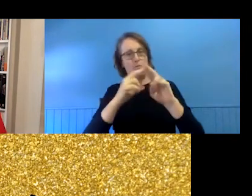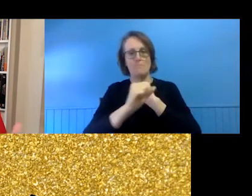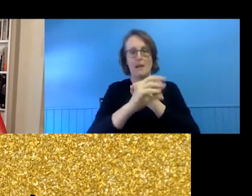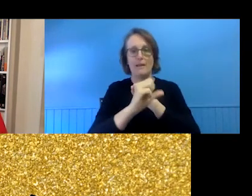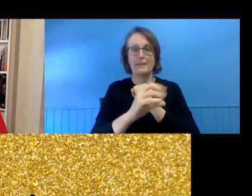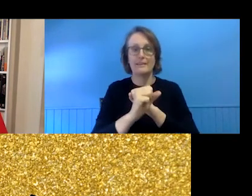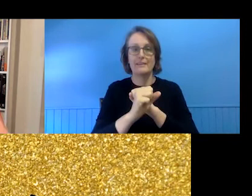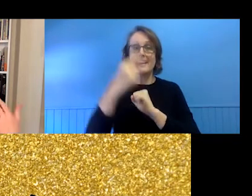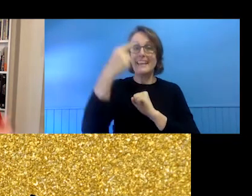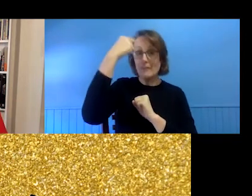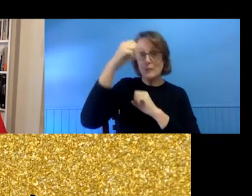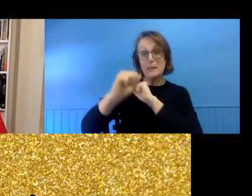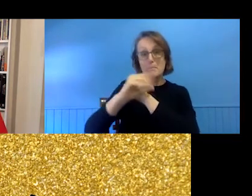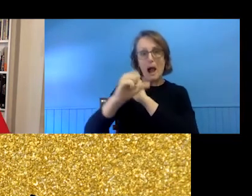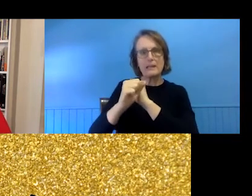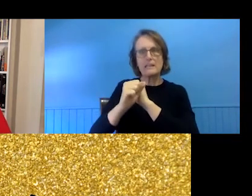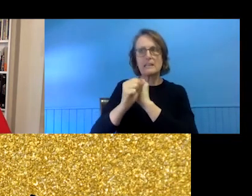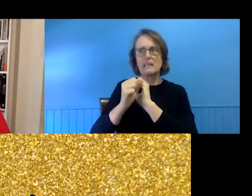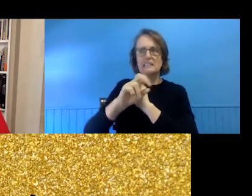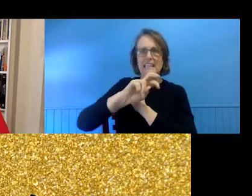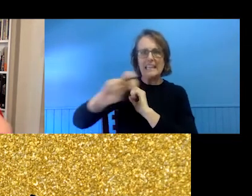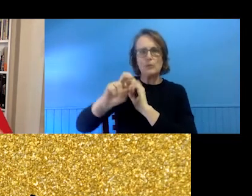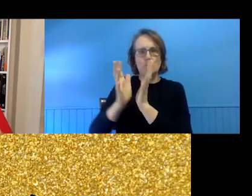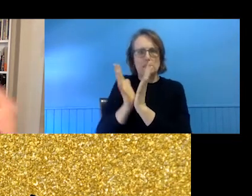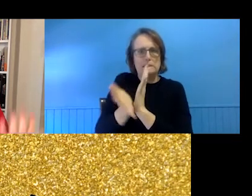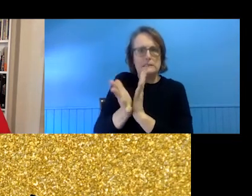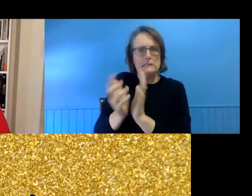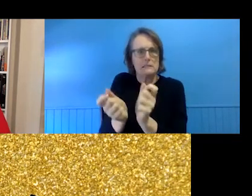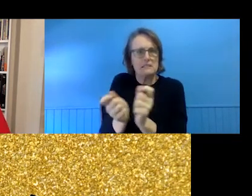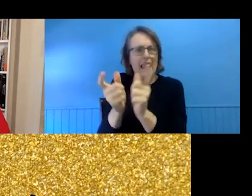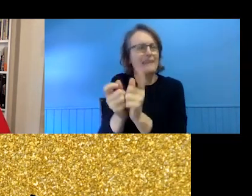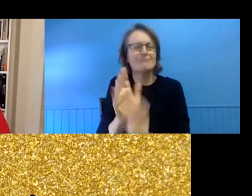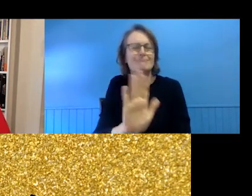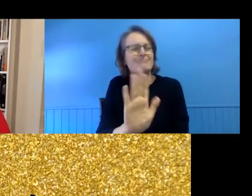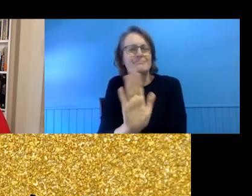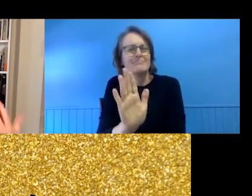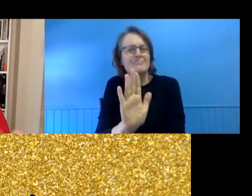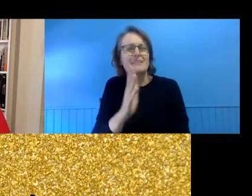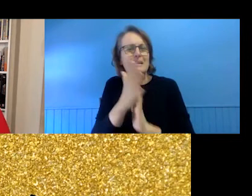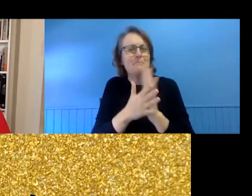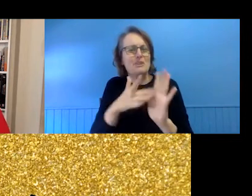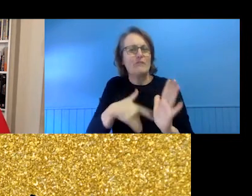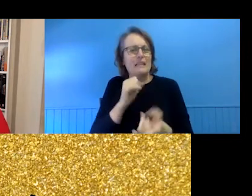Thinking about marketing in terms of selling really limits the amount of good work that